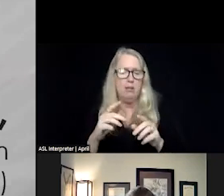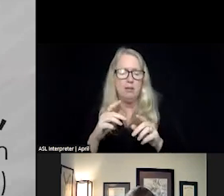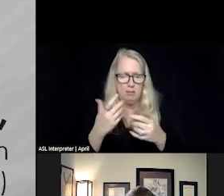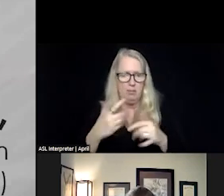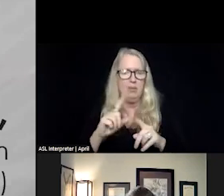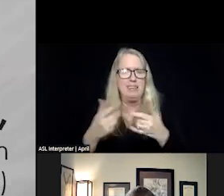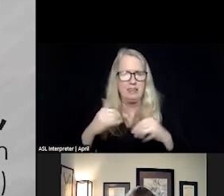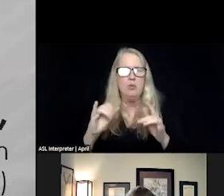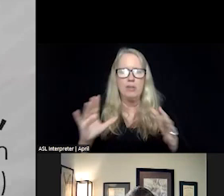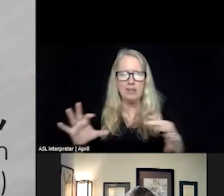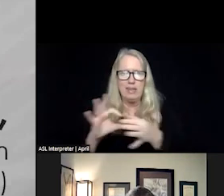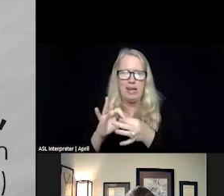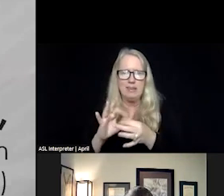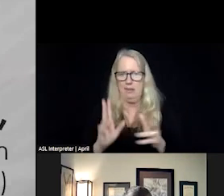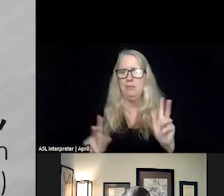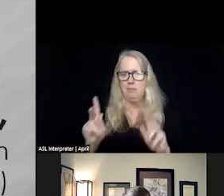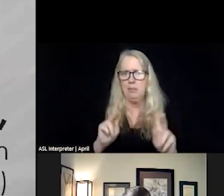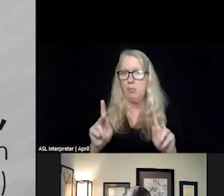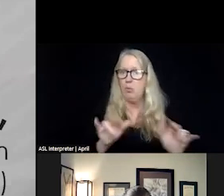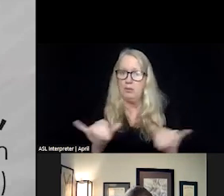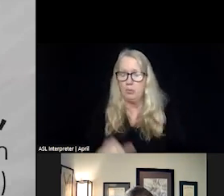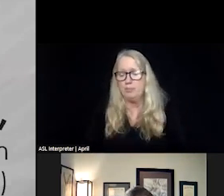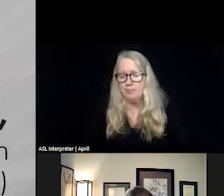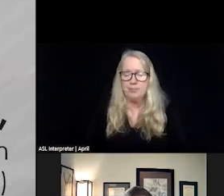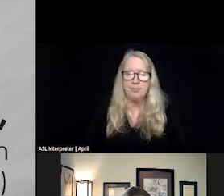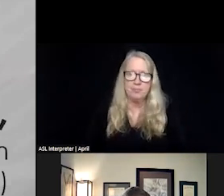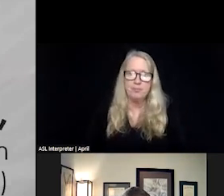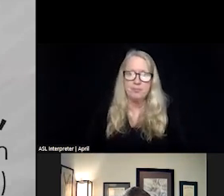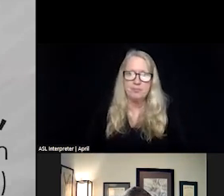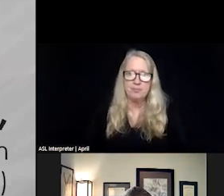AS WELL.